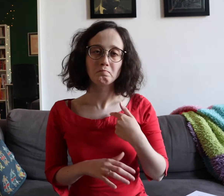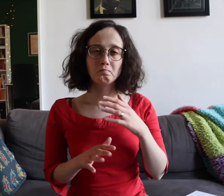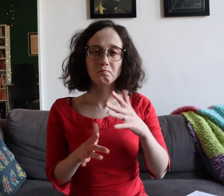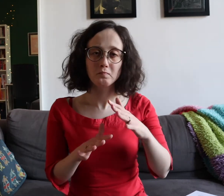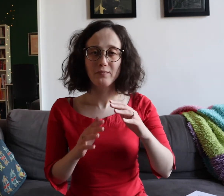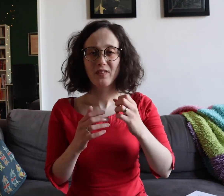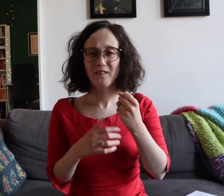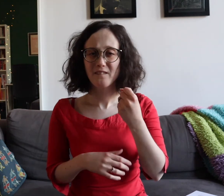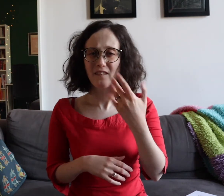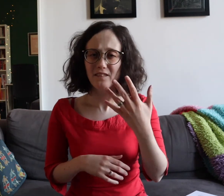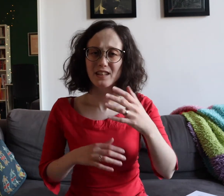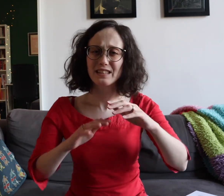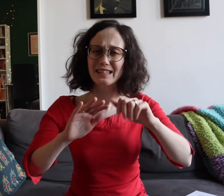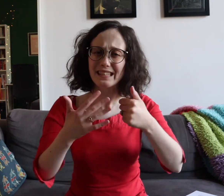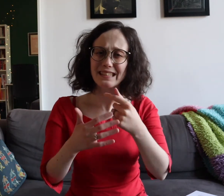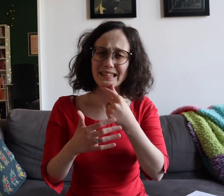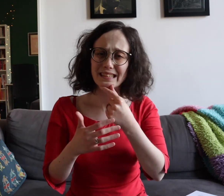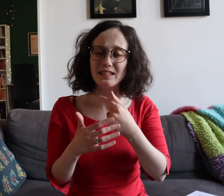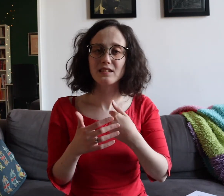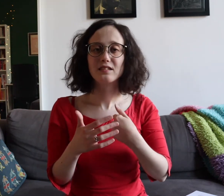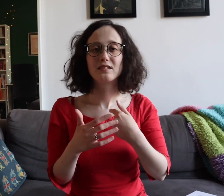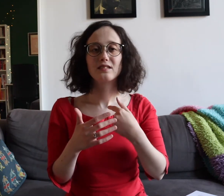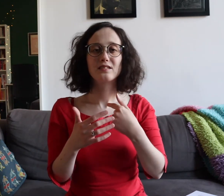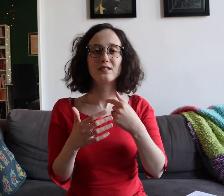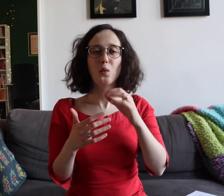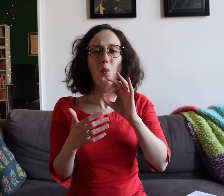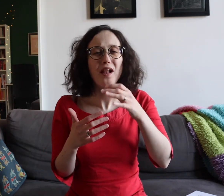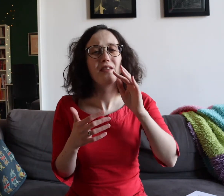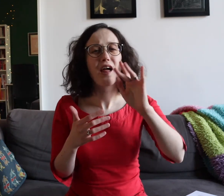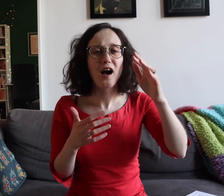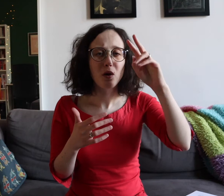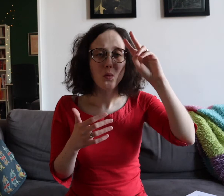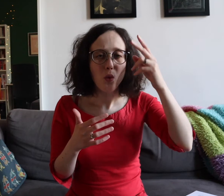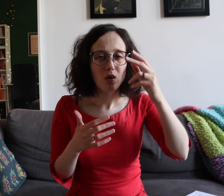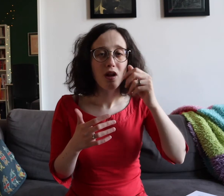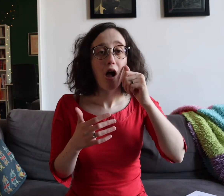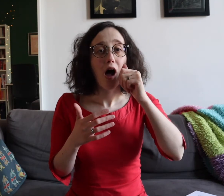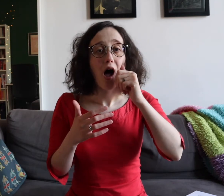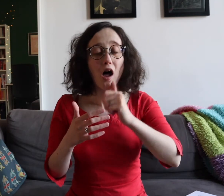When I was 15 or 16 years old, it did become a habit to turn on the captions